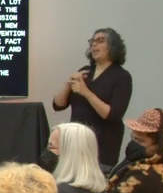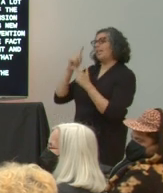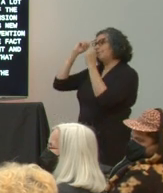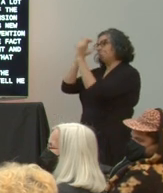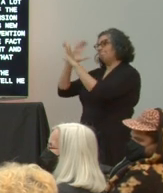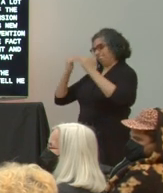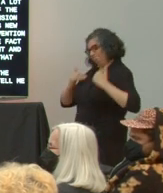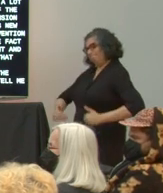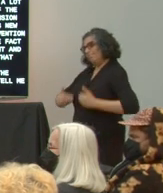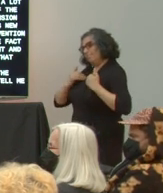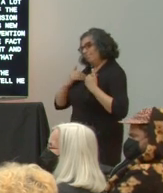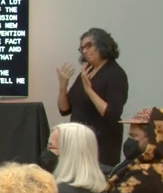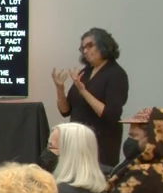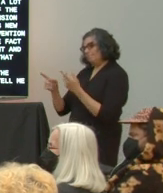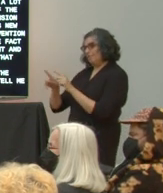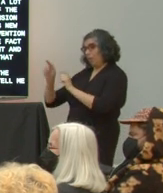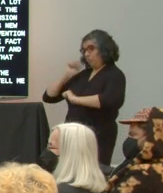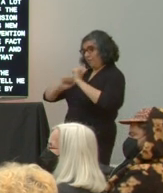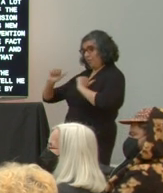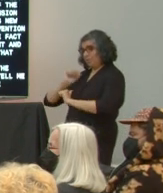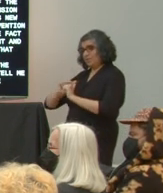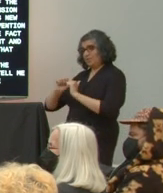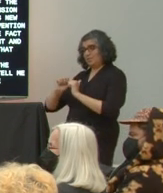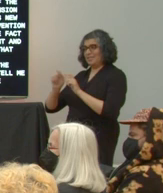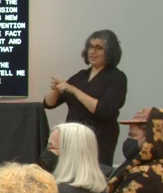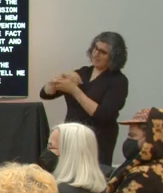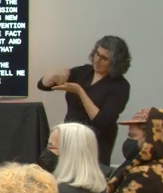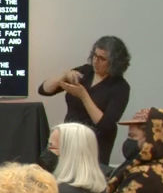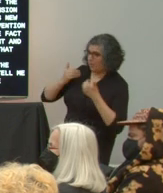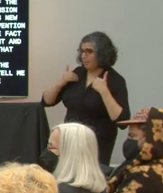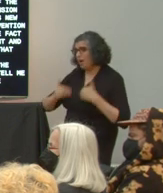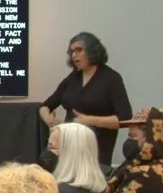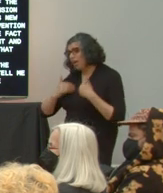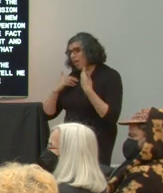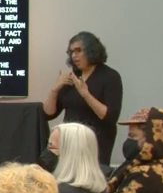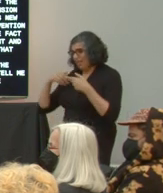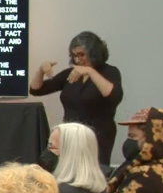as as, as performance bodies as dancer bodies, in the spaces.